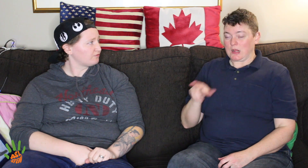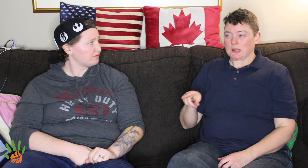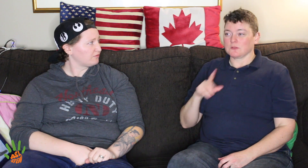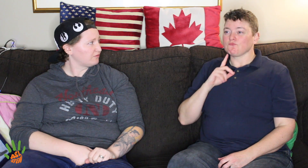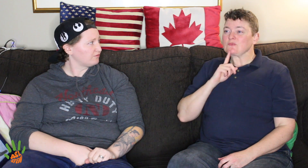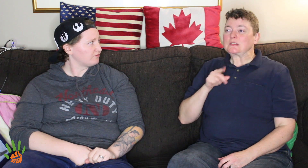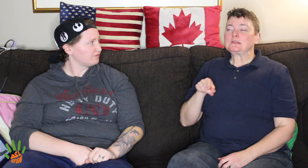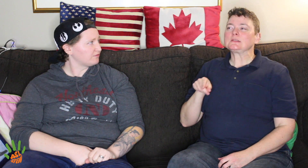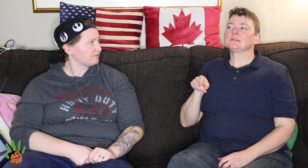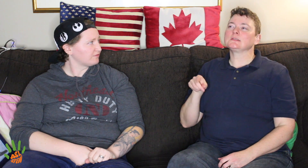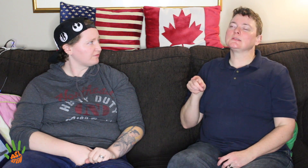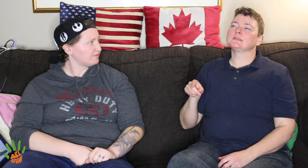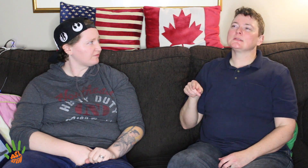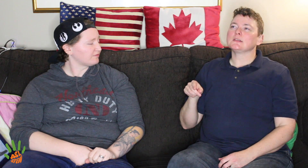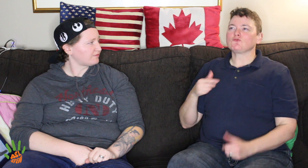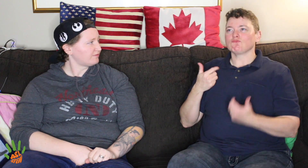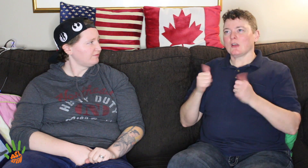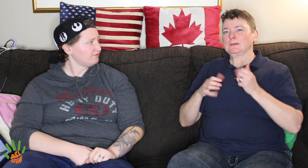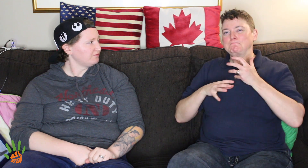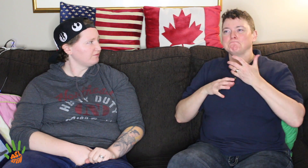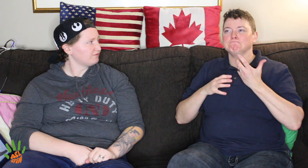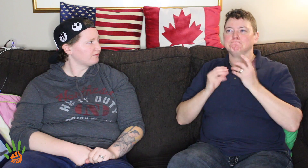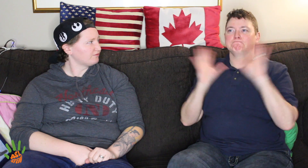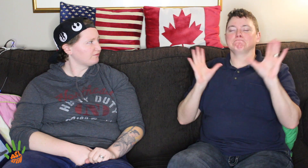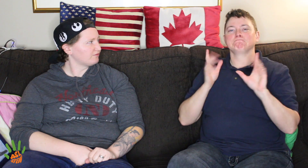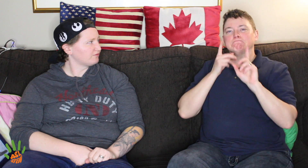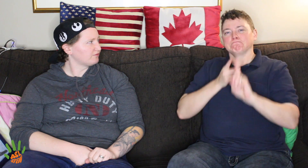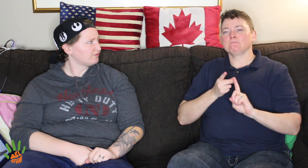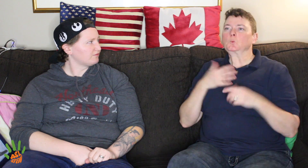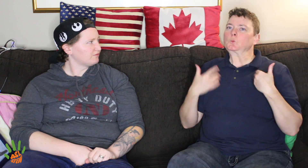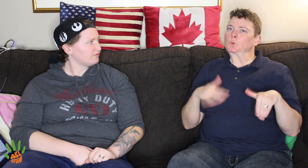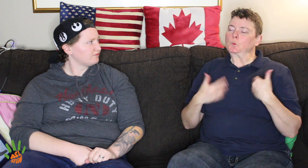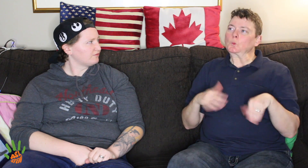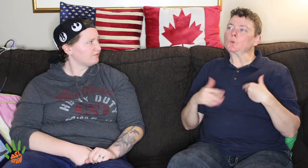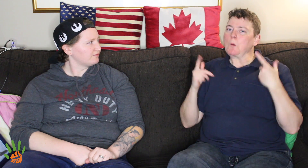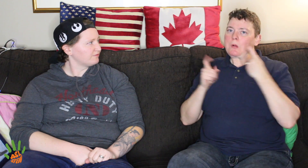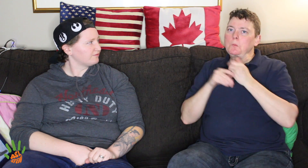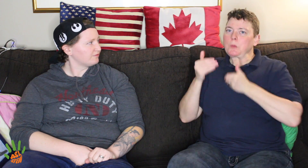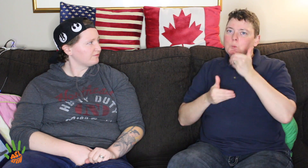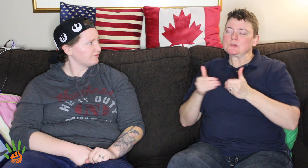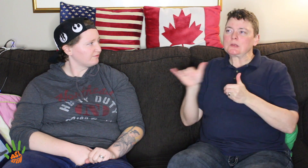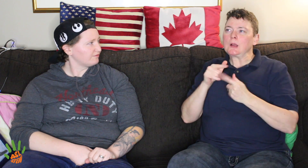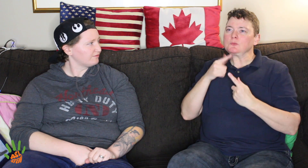[E] I would say with my sexuality, I'm gonna try to be concise about it but it's a really complicated process.